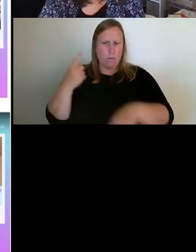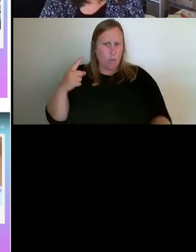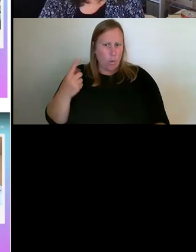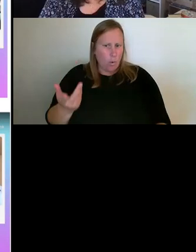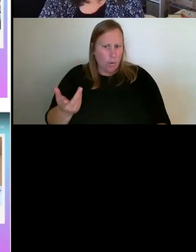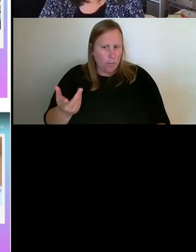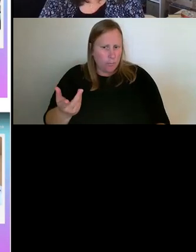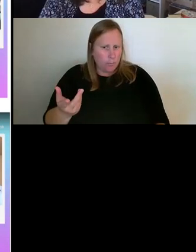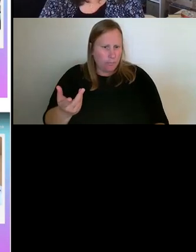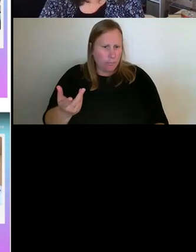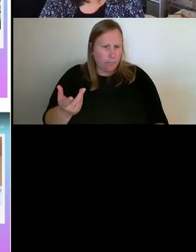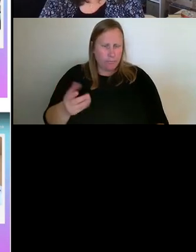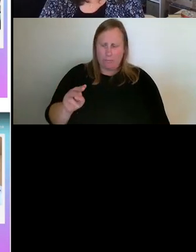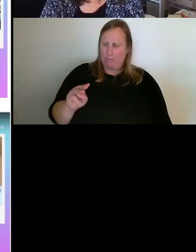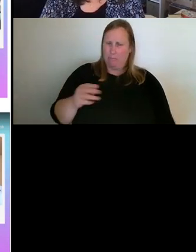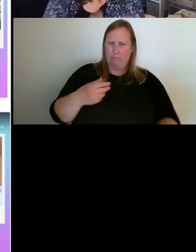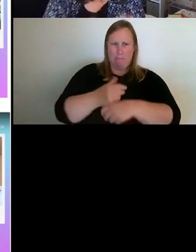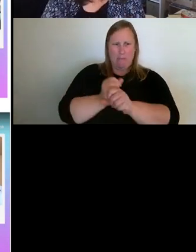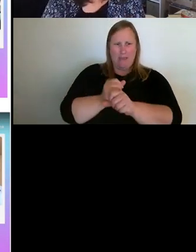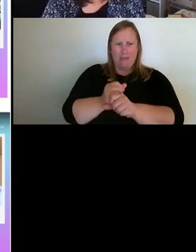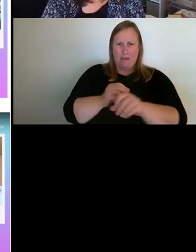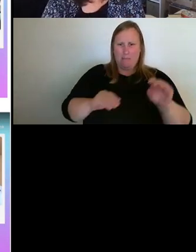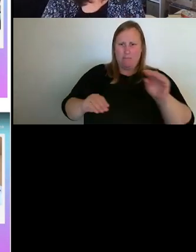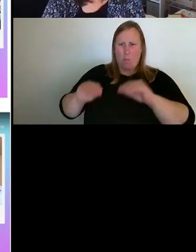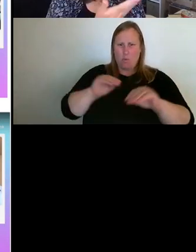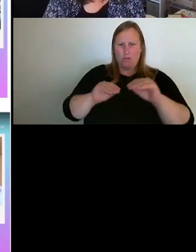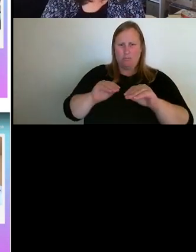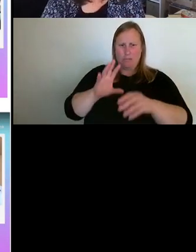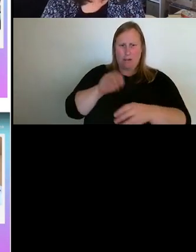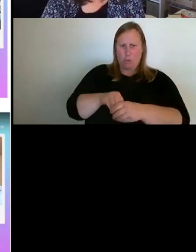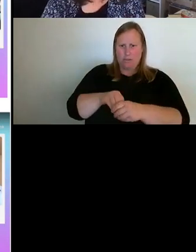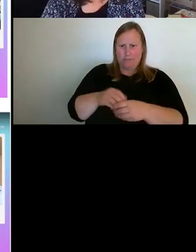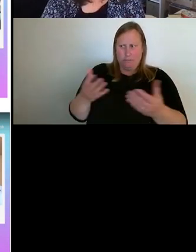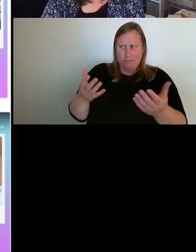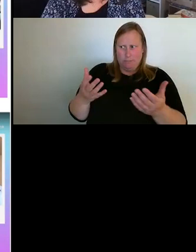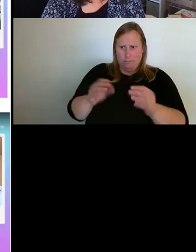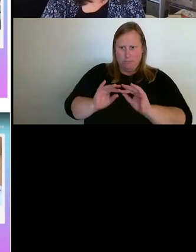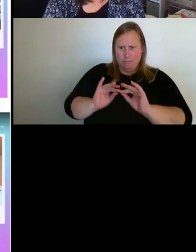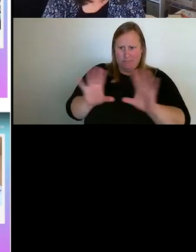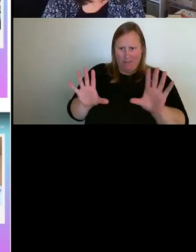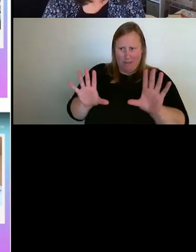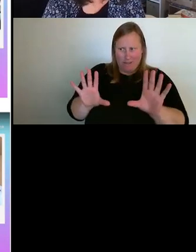The "making motion inclusive," it's in the title. Of course, there is going to be motion in